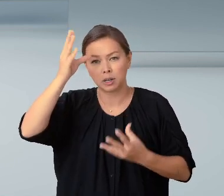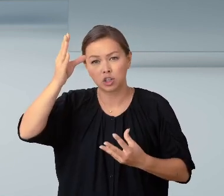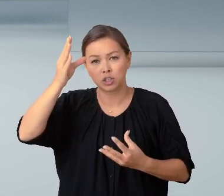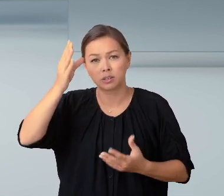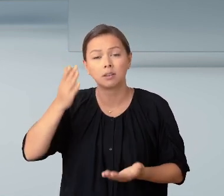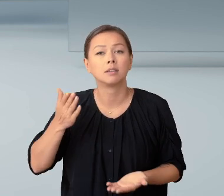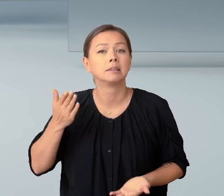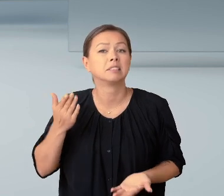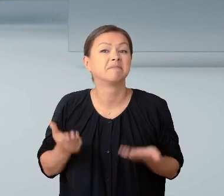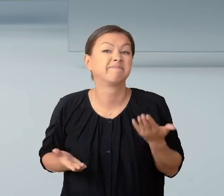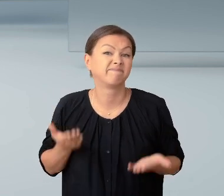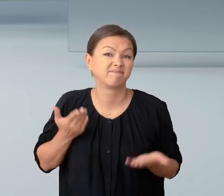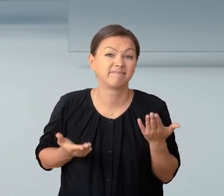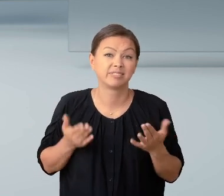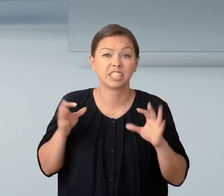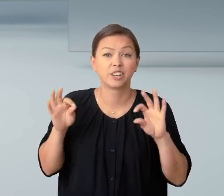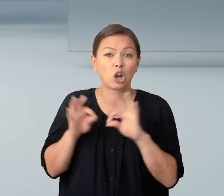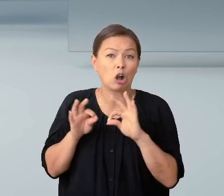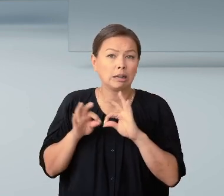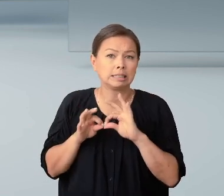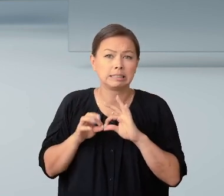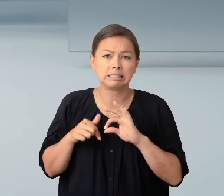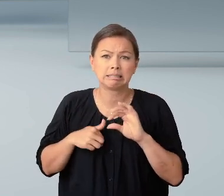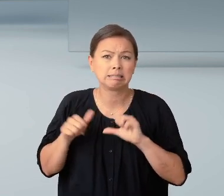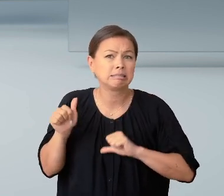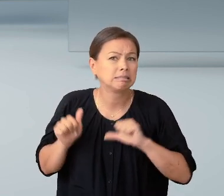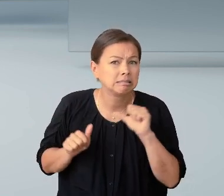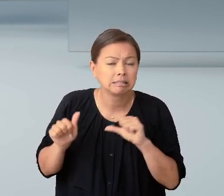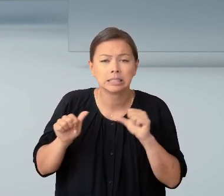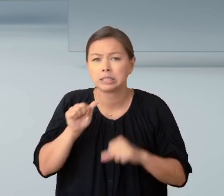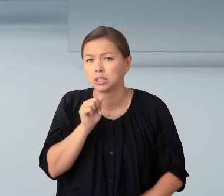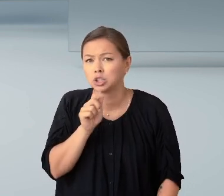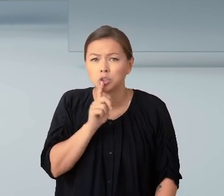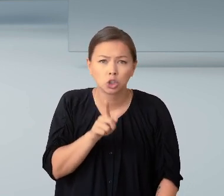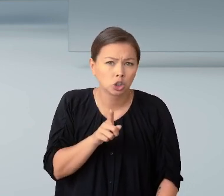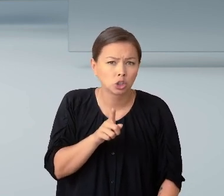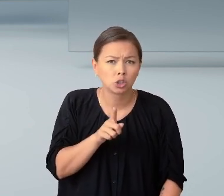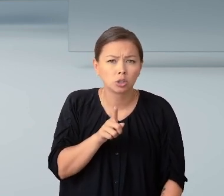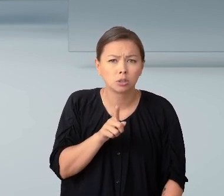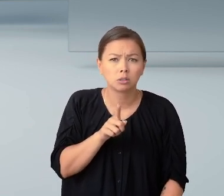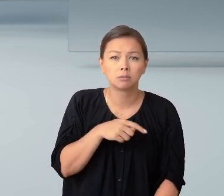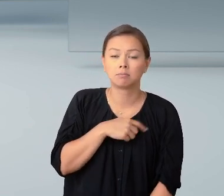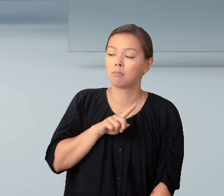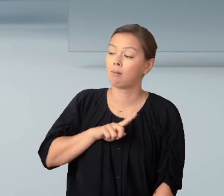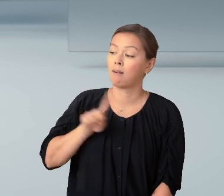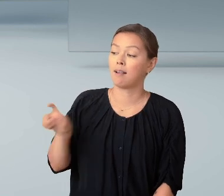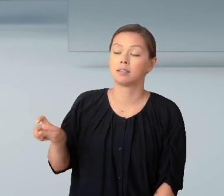the cost adjustments. I can just simply ask Copilot. And what's